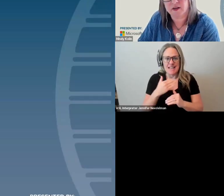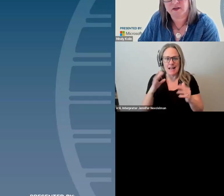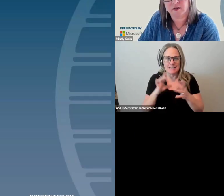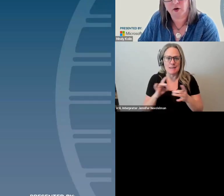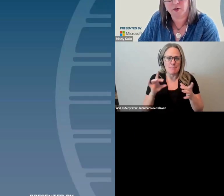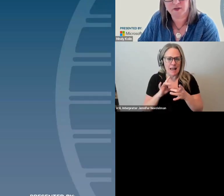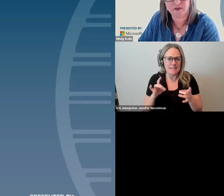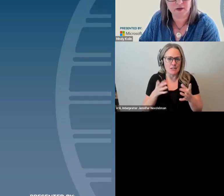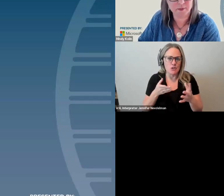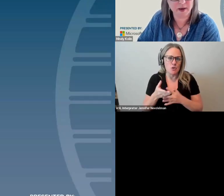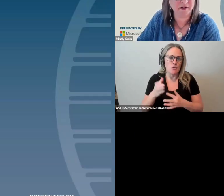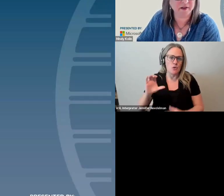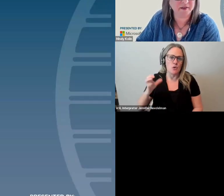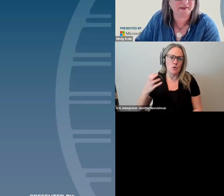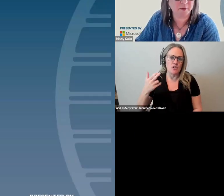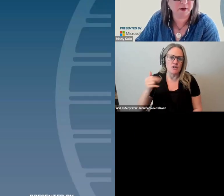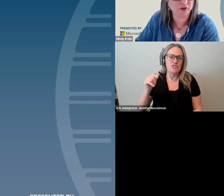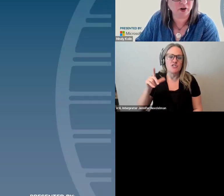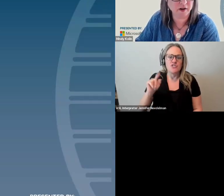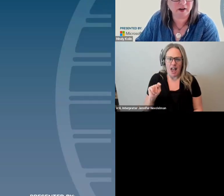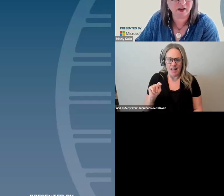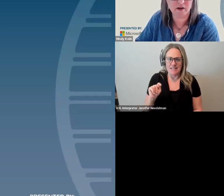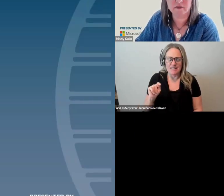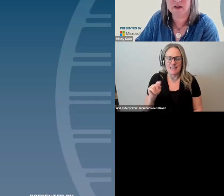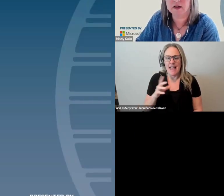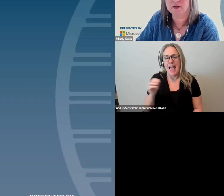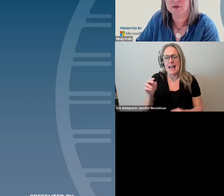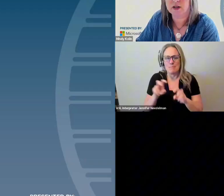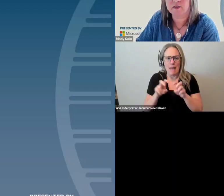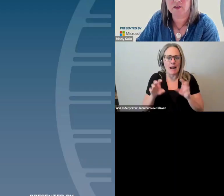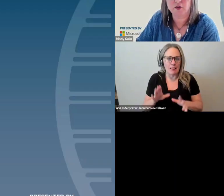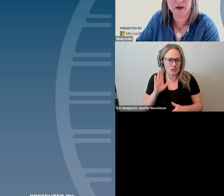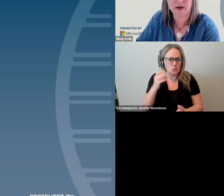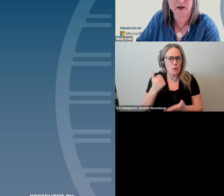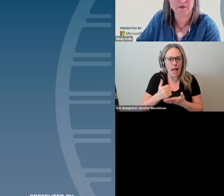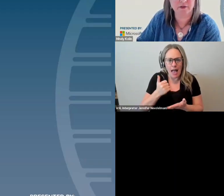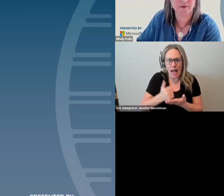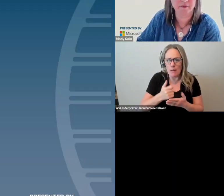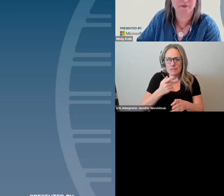and just send it to the hosts and panelists, and we can try and take care of any other needs that you might have.